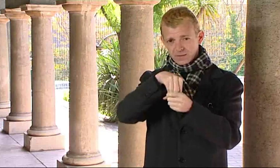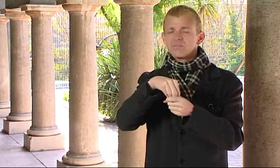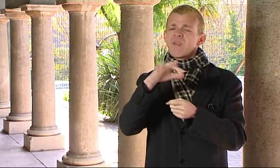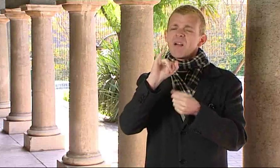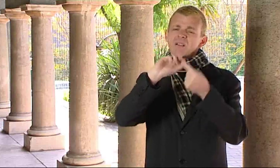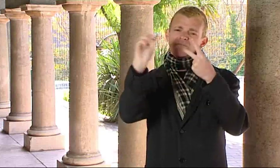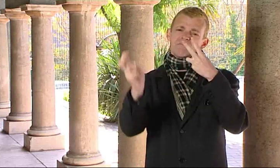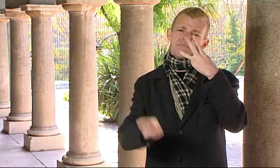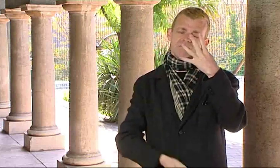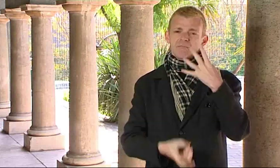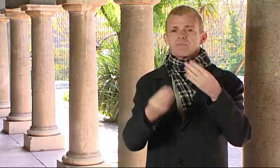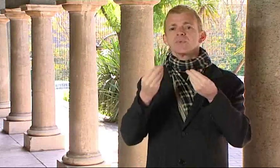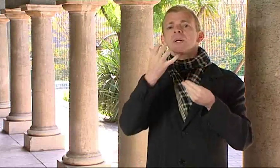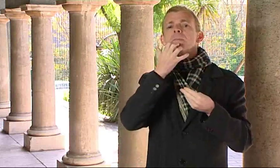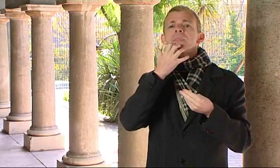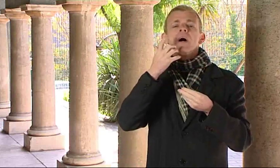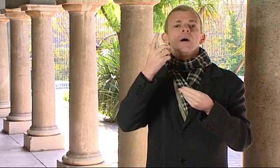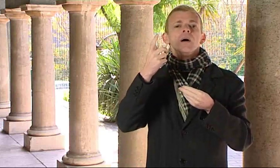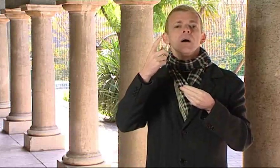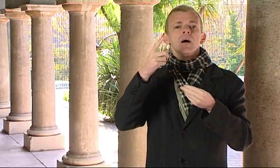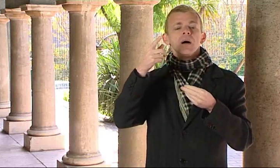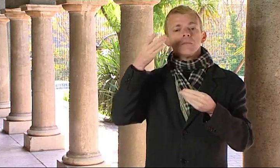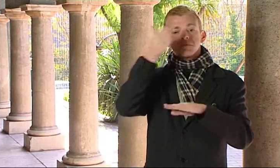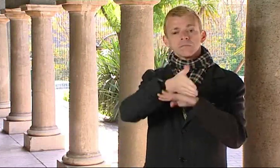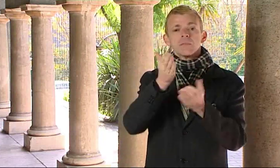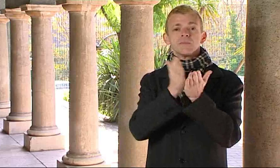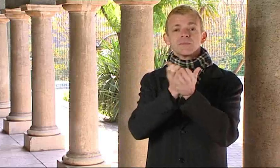I find many difficulties when studying at the UNED.